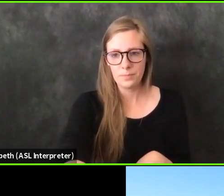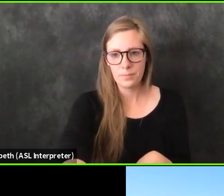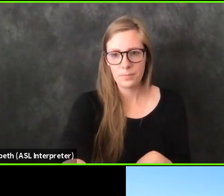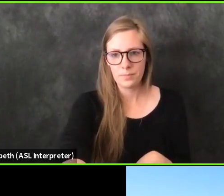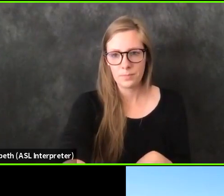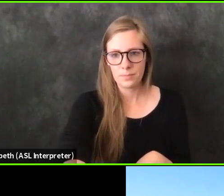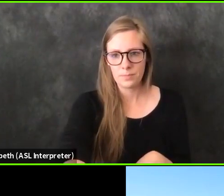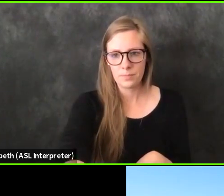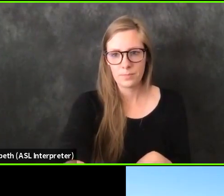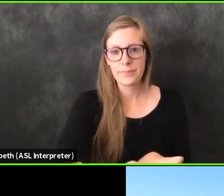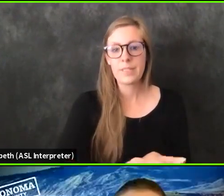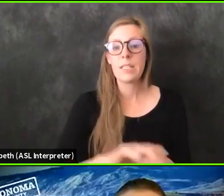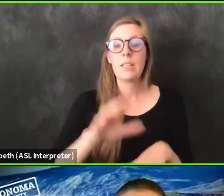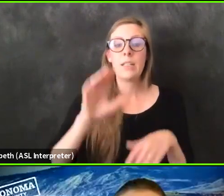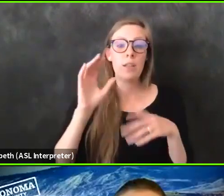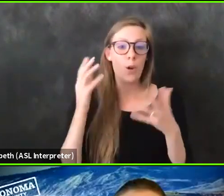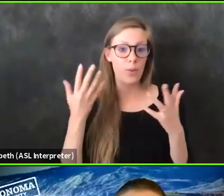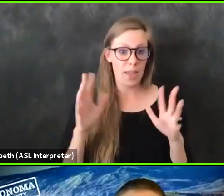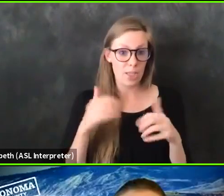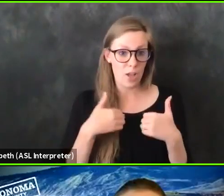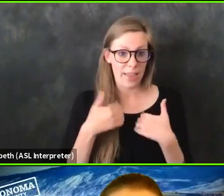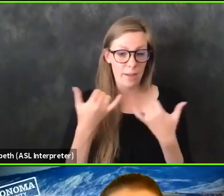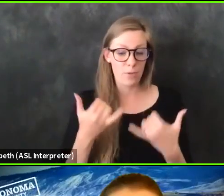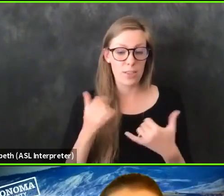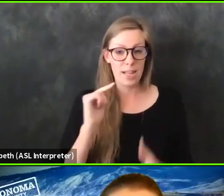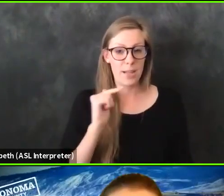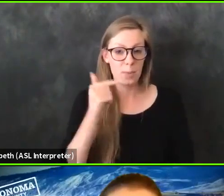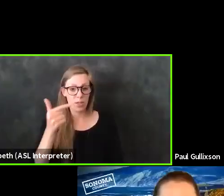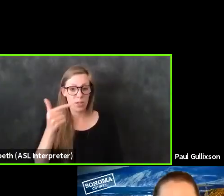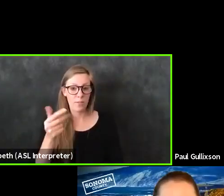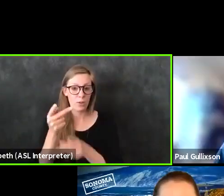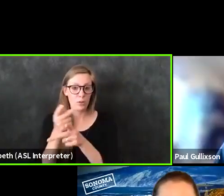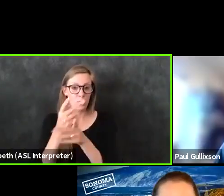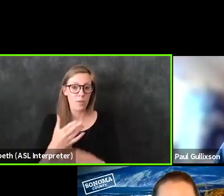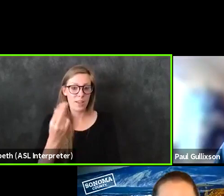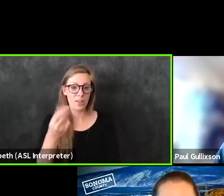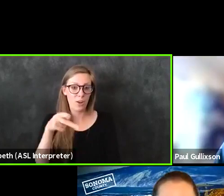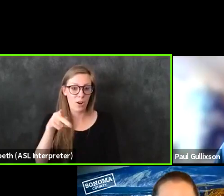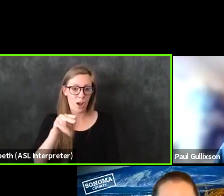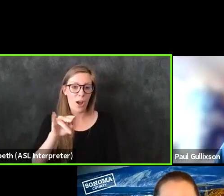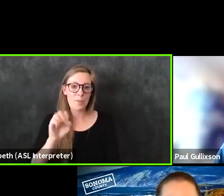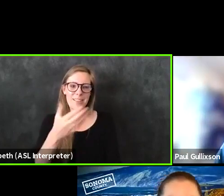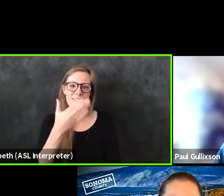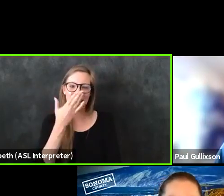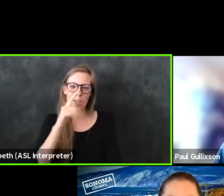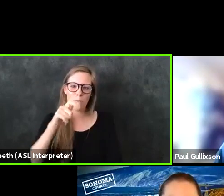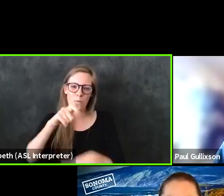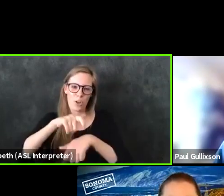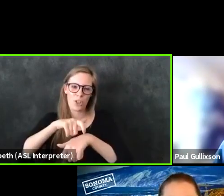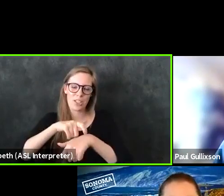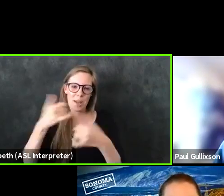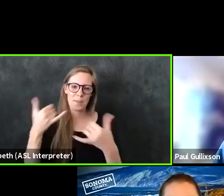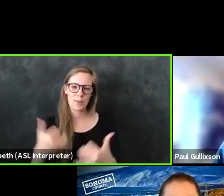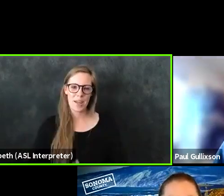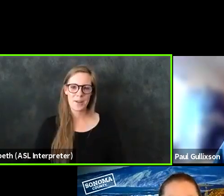So with that, I'm going to turn it back over to your Hopkins. Thank you for the time to show the slides.